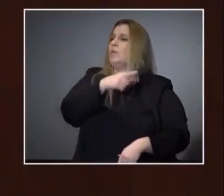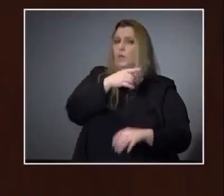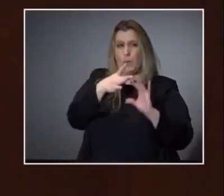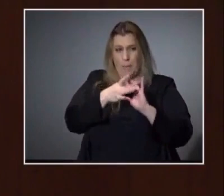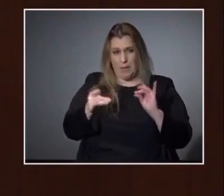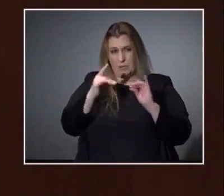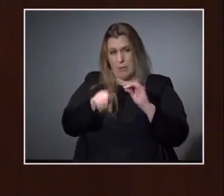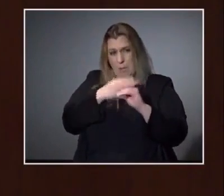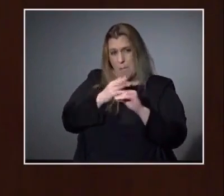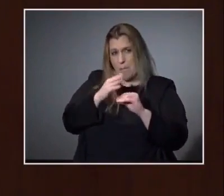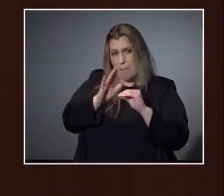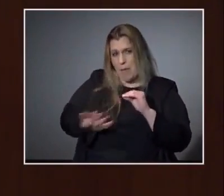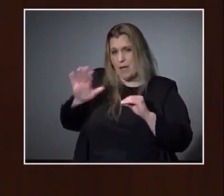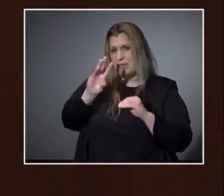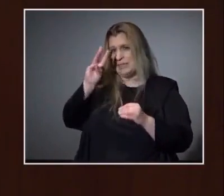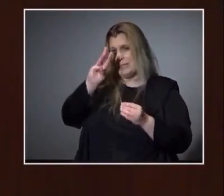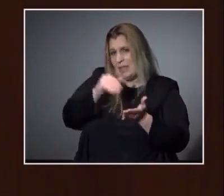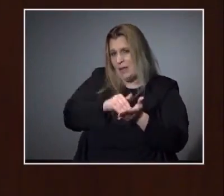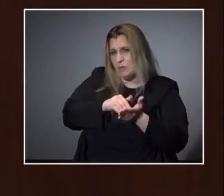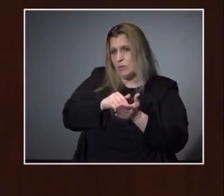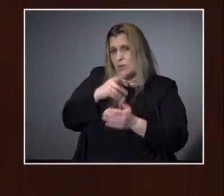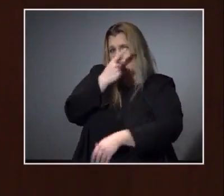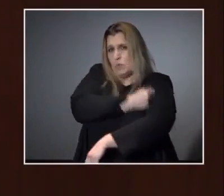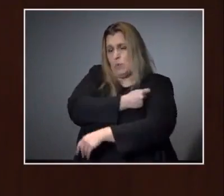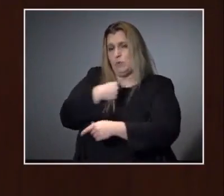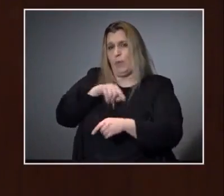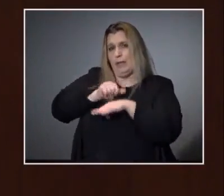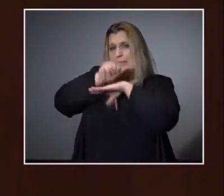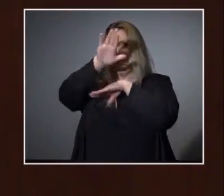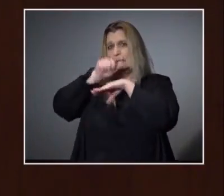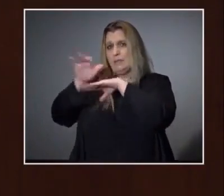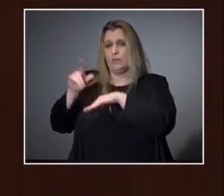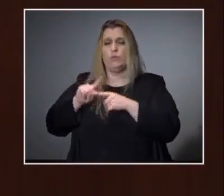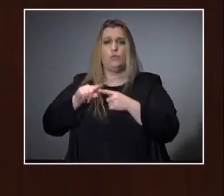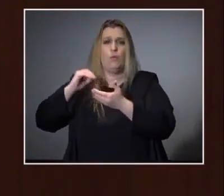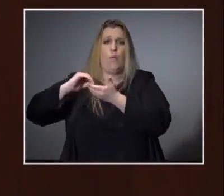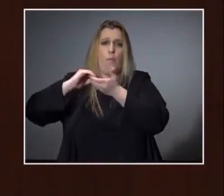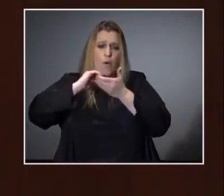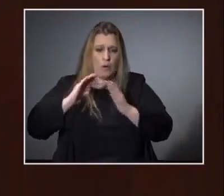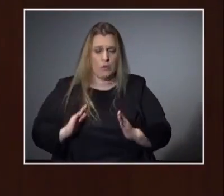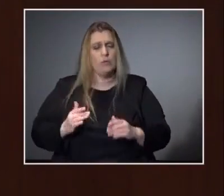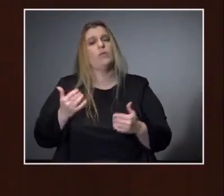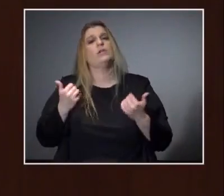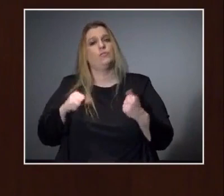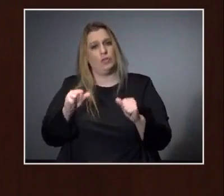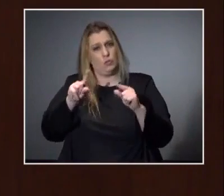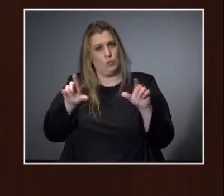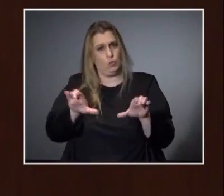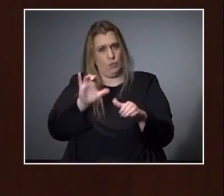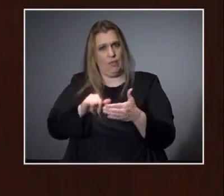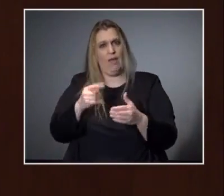PRIVATE PROVIDERS RECEIVE A VERY SMALL ALLOCATION OF THE VACCINE COMPARED TO THE DRIVE THRU CLINICS.